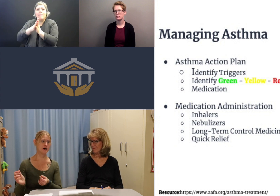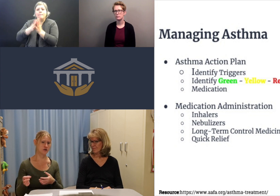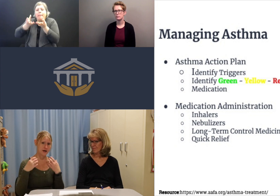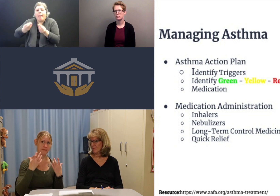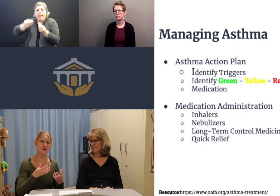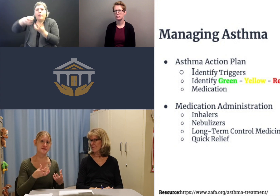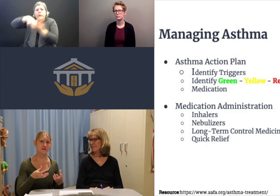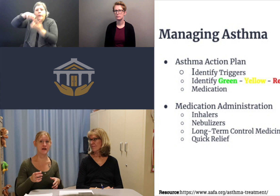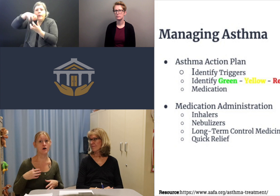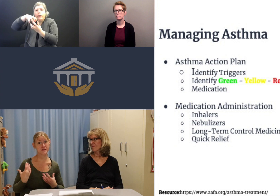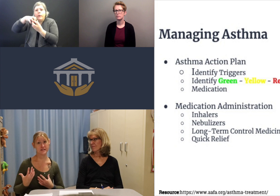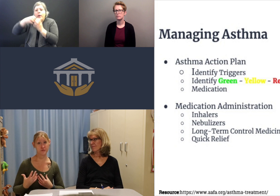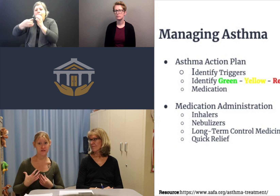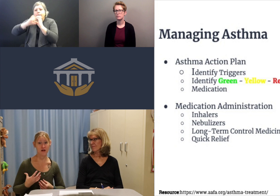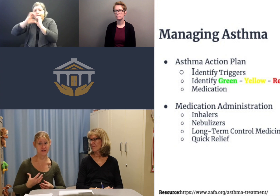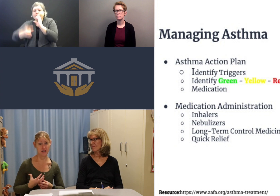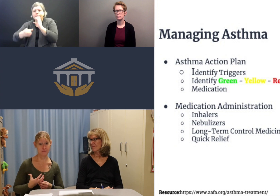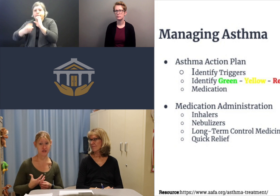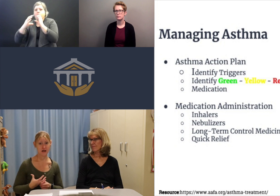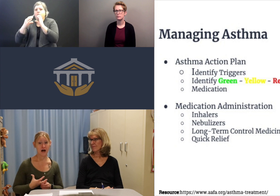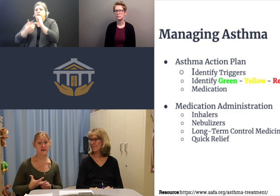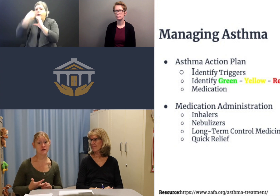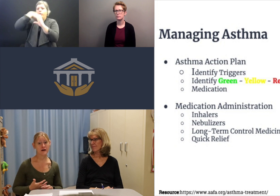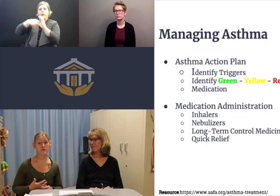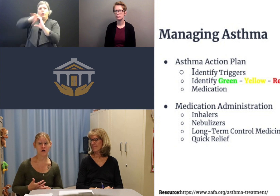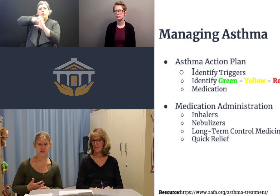You get a mist of it. It helps kids breathe a lot of times and then you have long-term